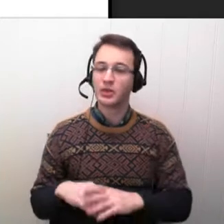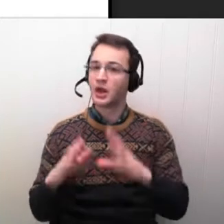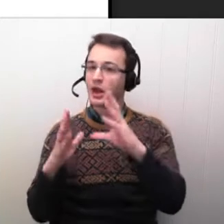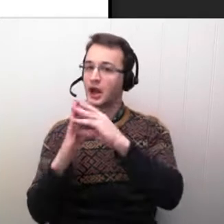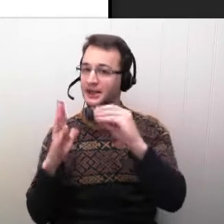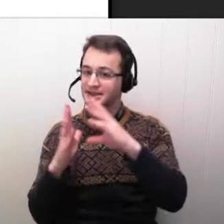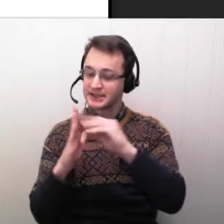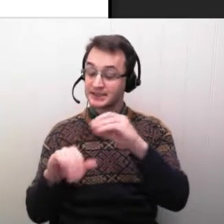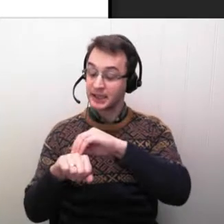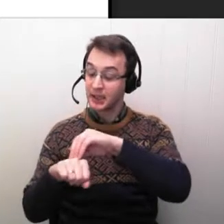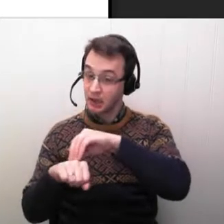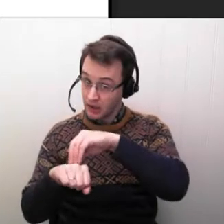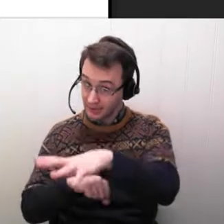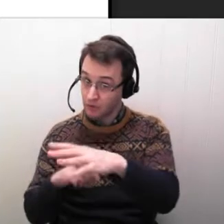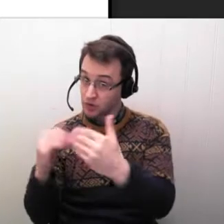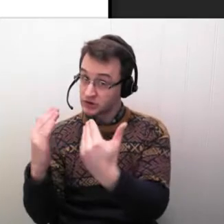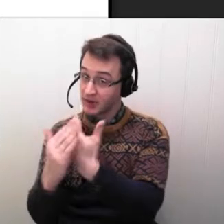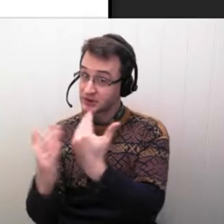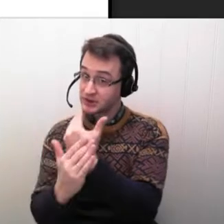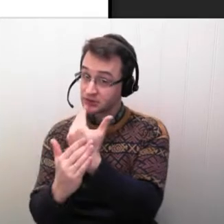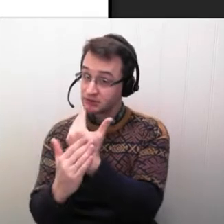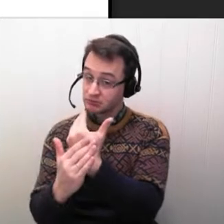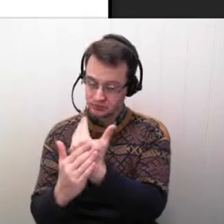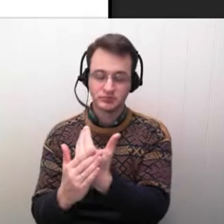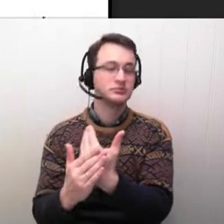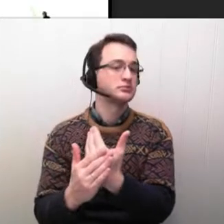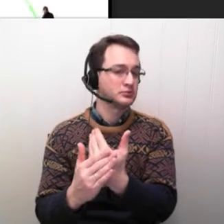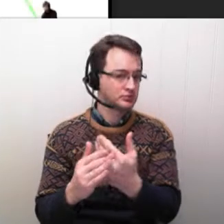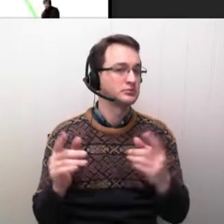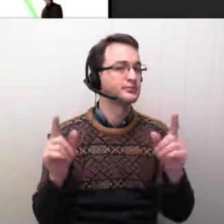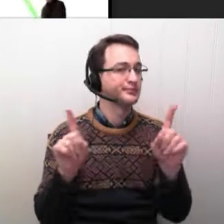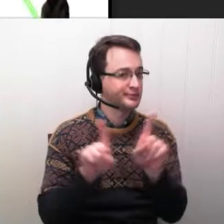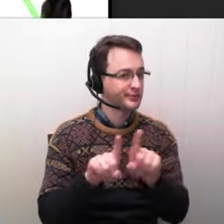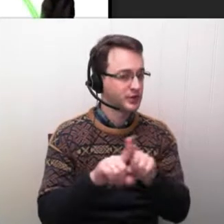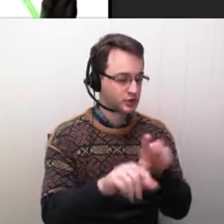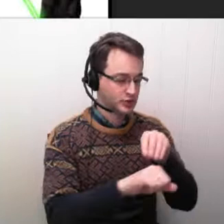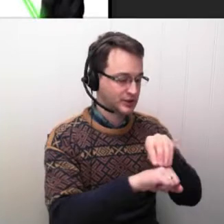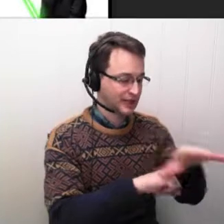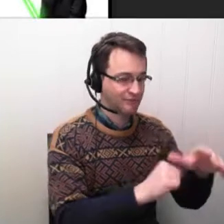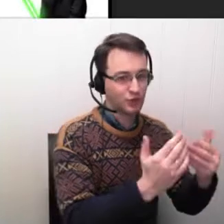novices, but is also important once you become a true sign language expert.